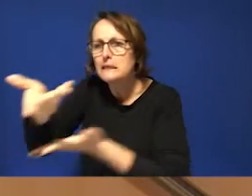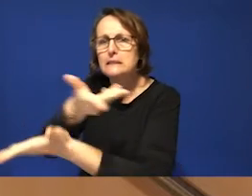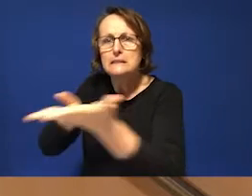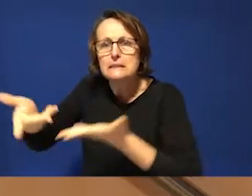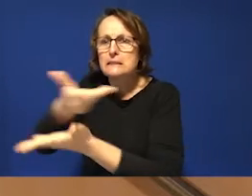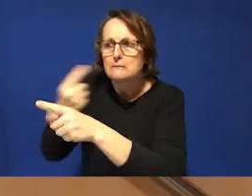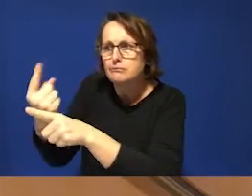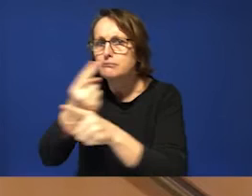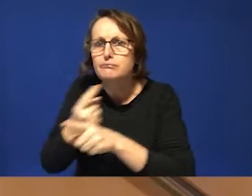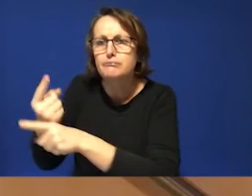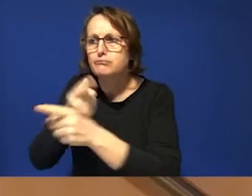across the political spectrum